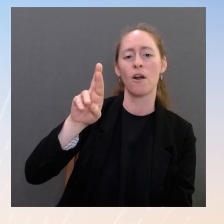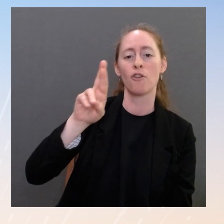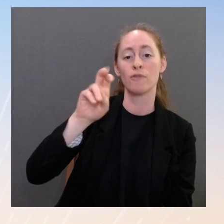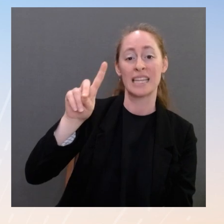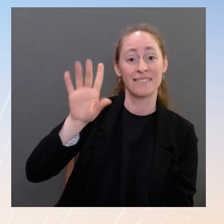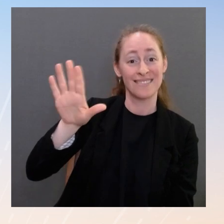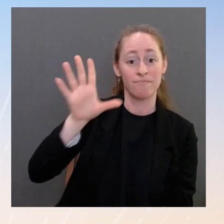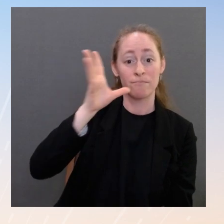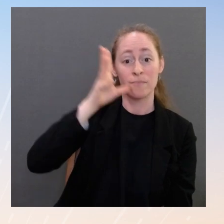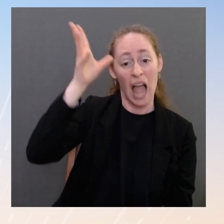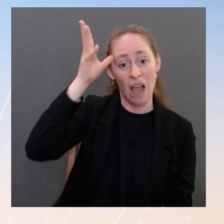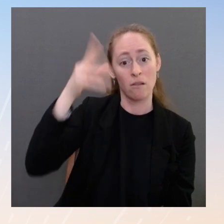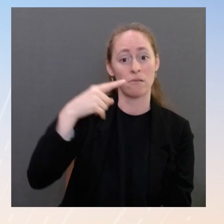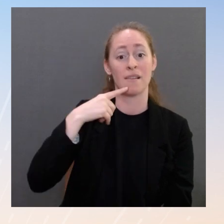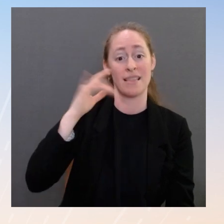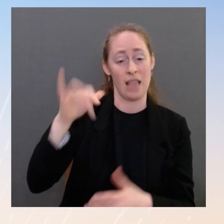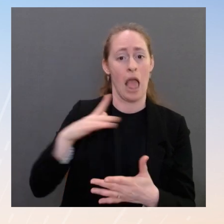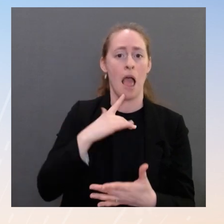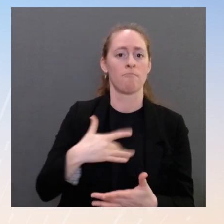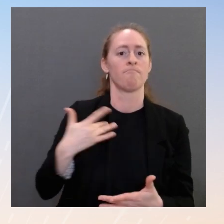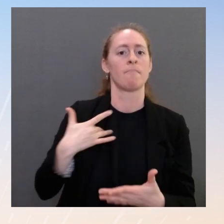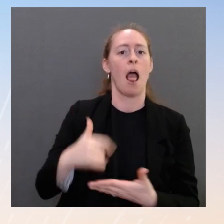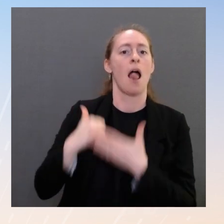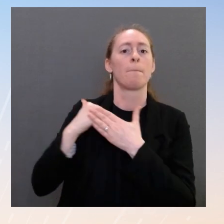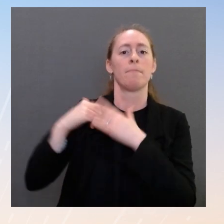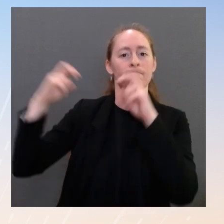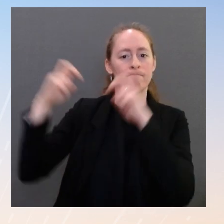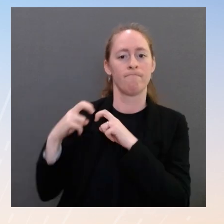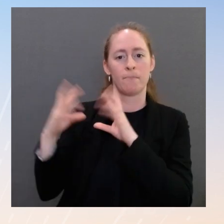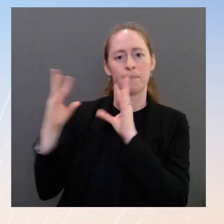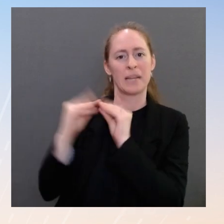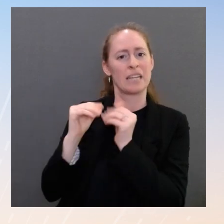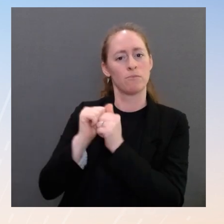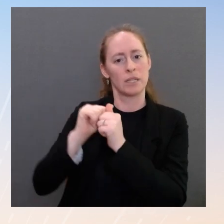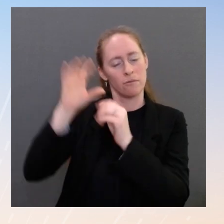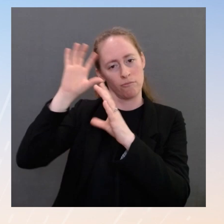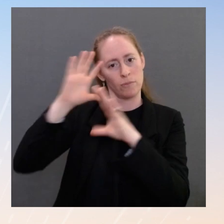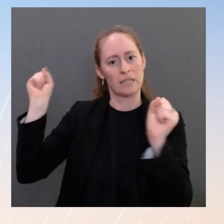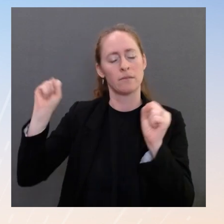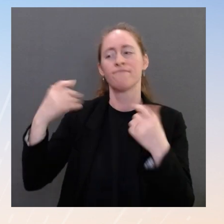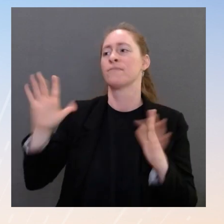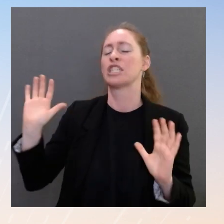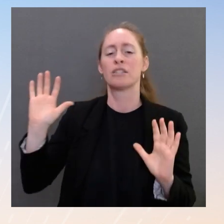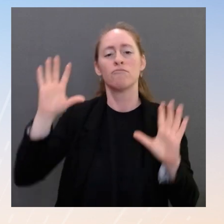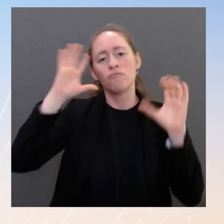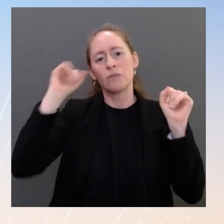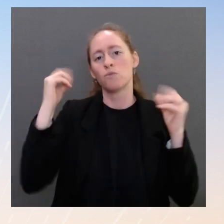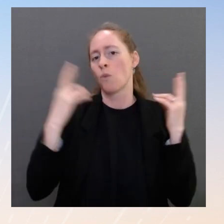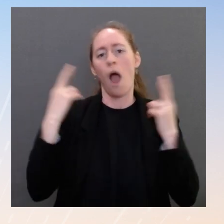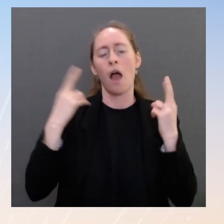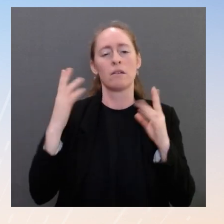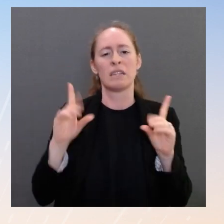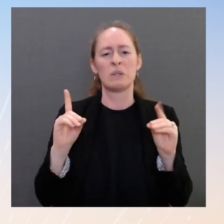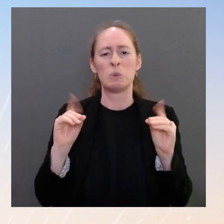was the, quote, "tipping point," that it made all the difference. Is that true? Ms. Psaki: Well, look, I would say anytime